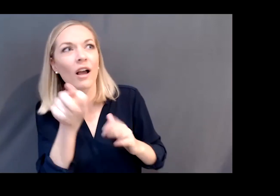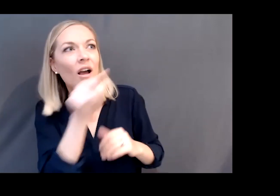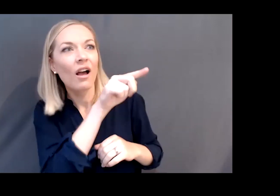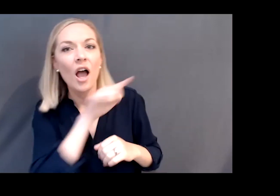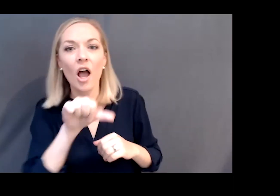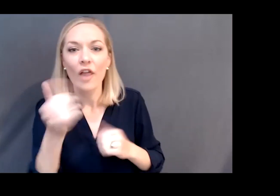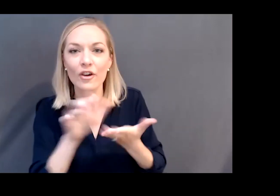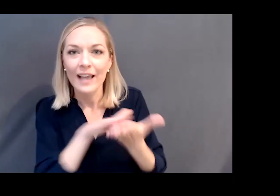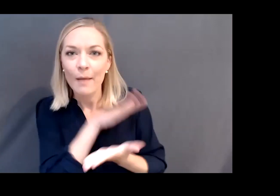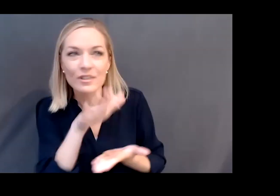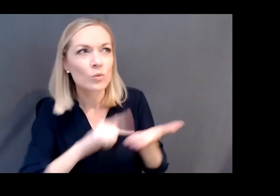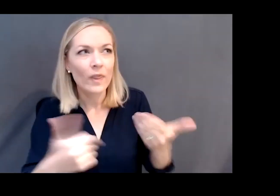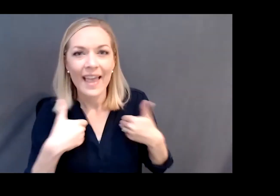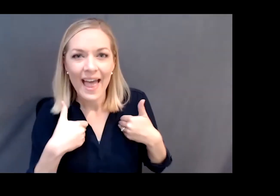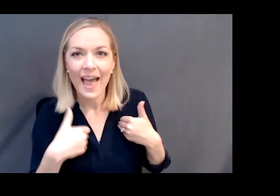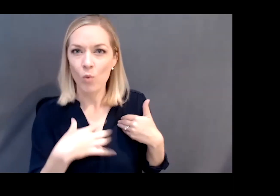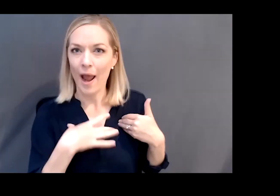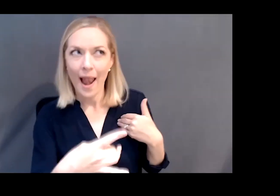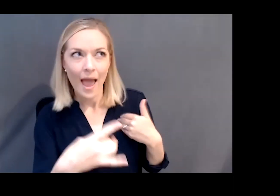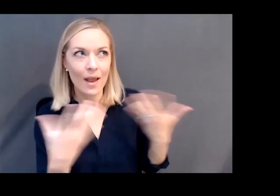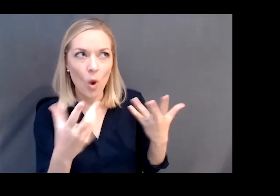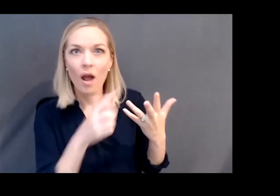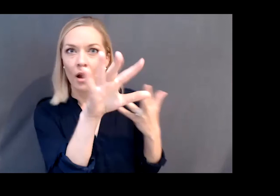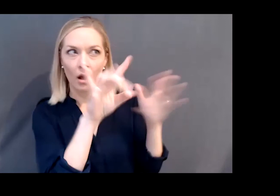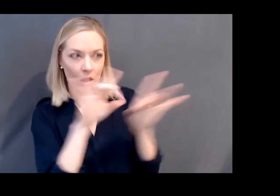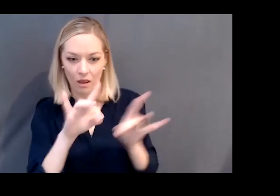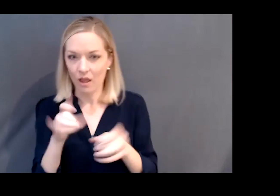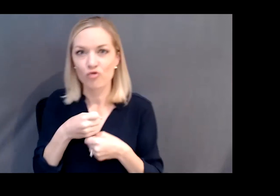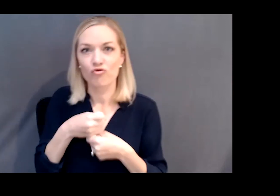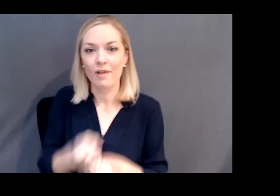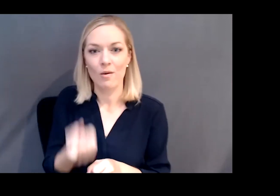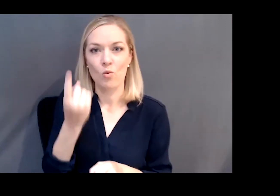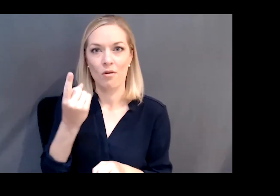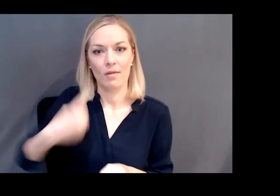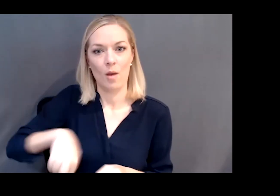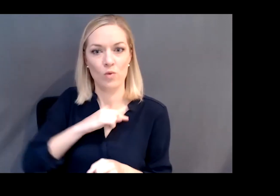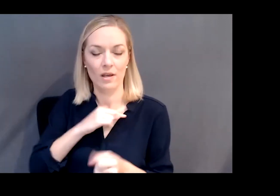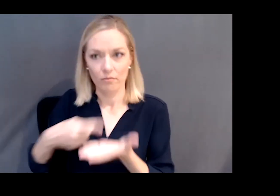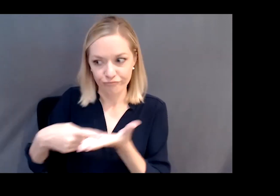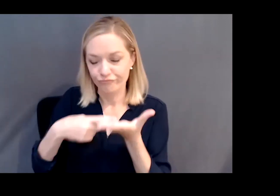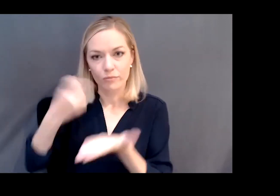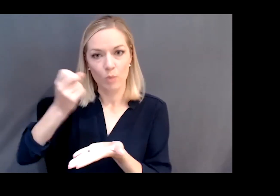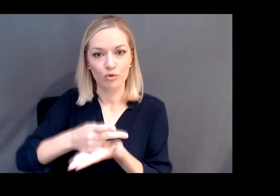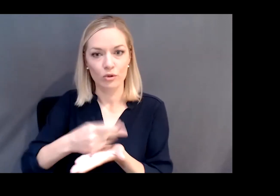We were able to pull from those ideas, brainstorm, and create our own tagline that is now used across campus.